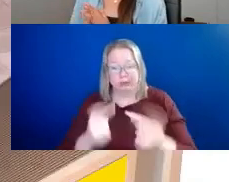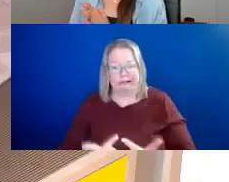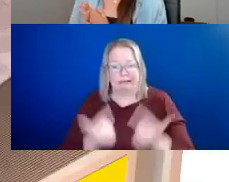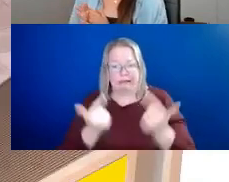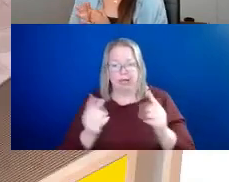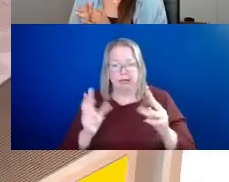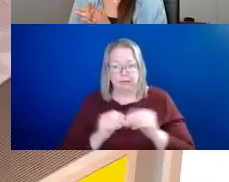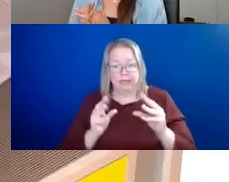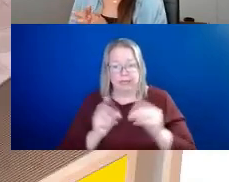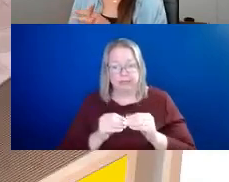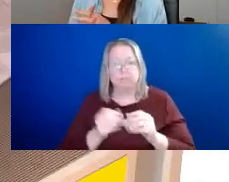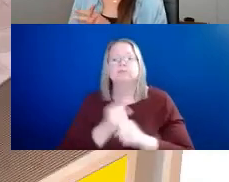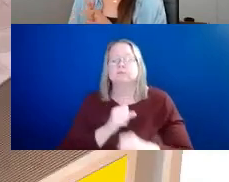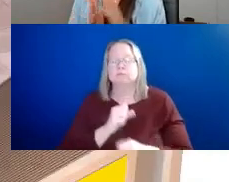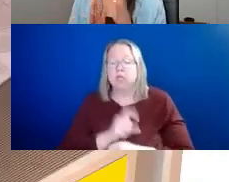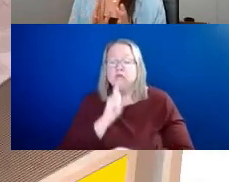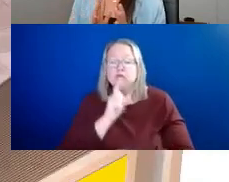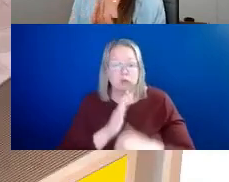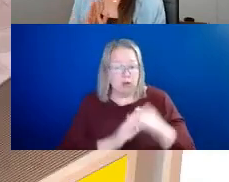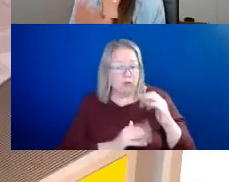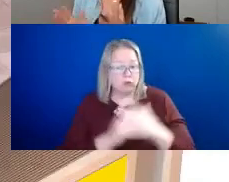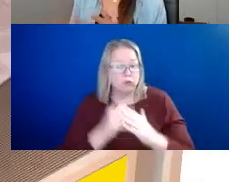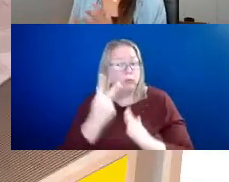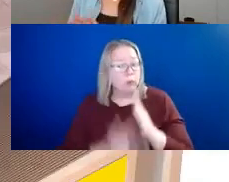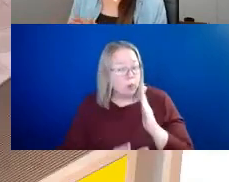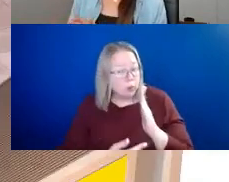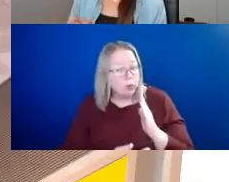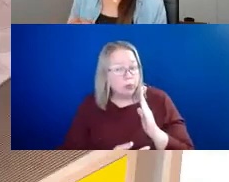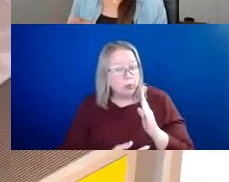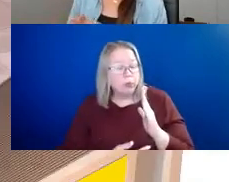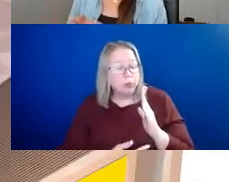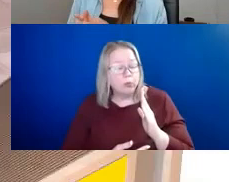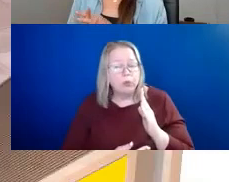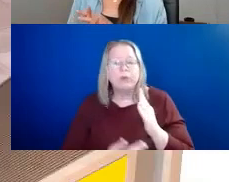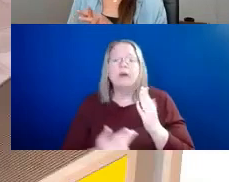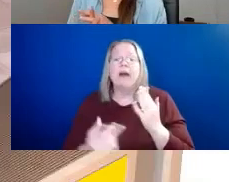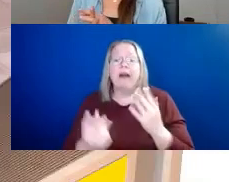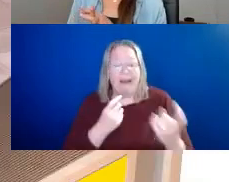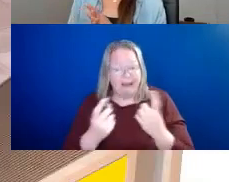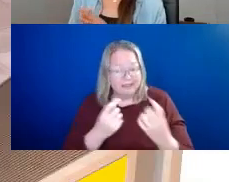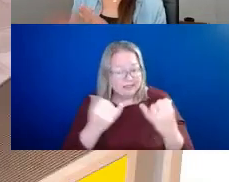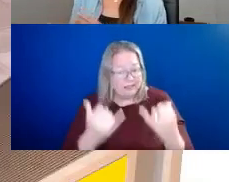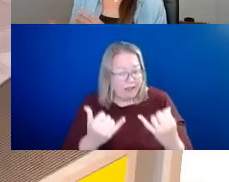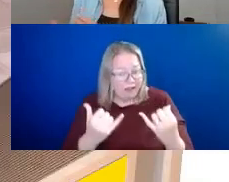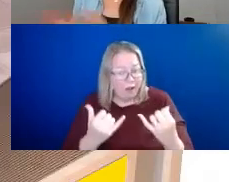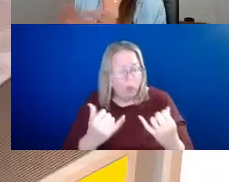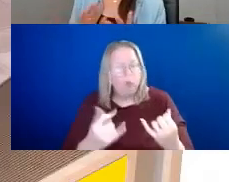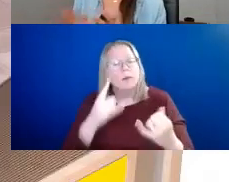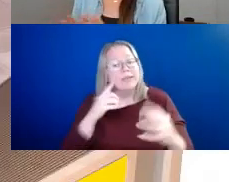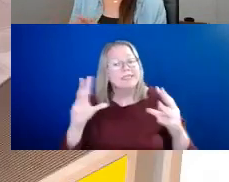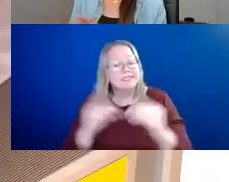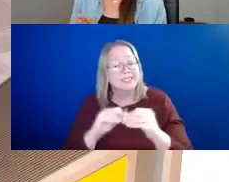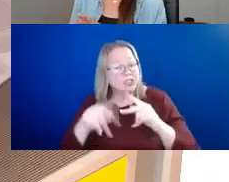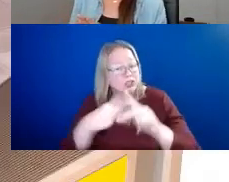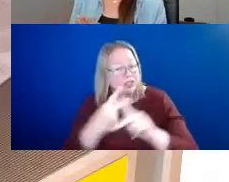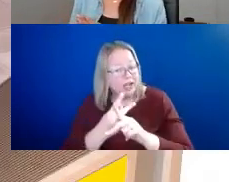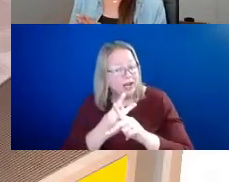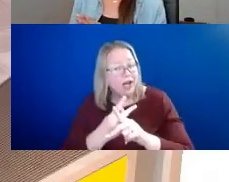Make sure that you are comfortable with both 12:56:44 and you're asking all your questions because your session type 12:56:47 might